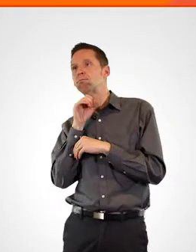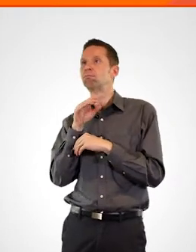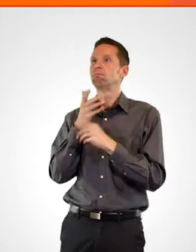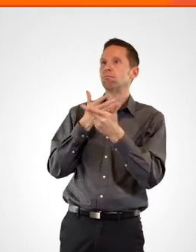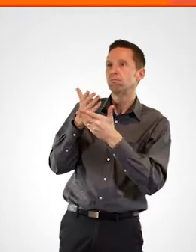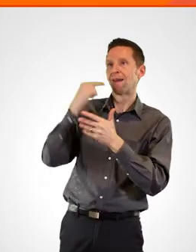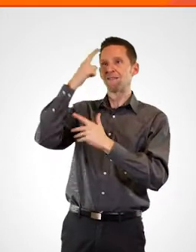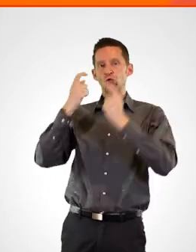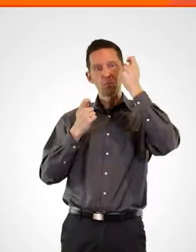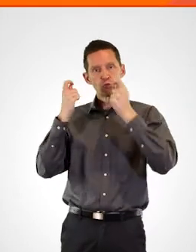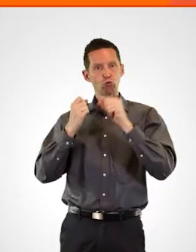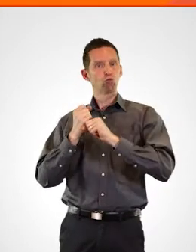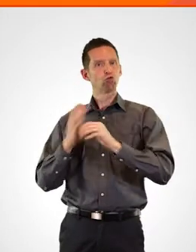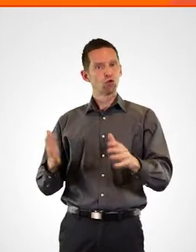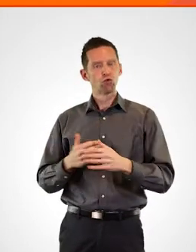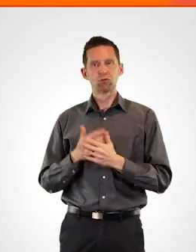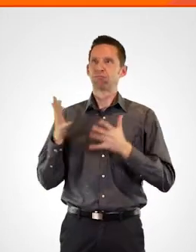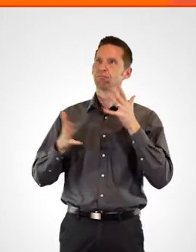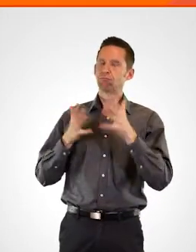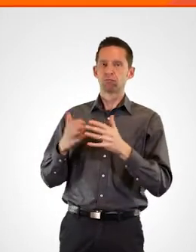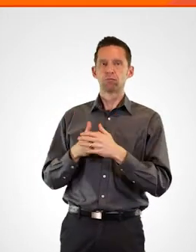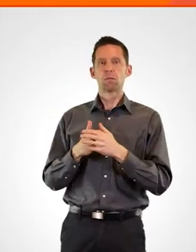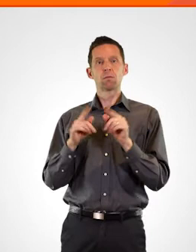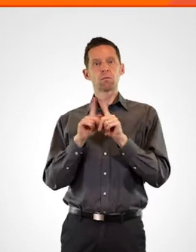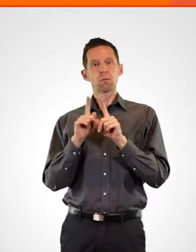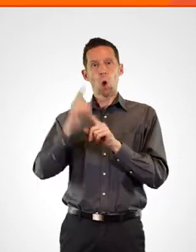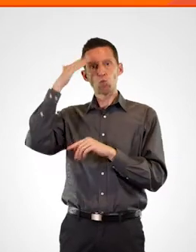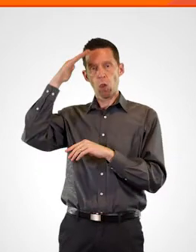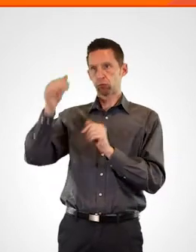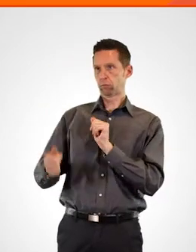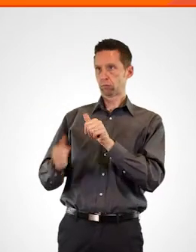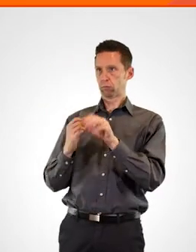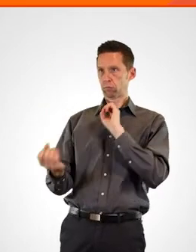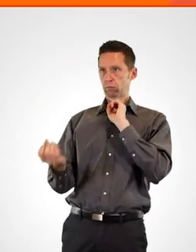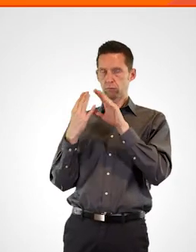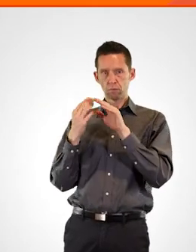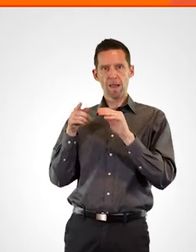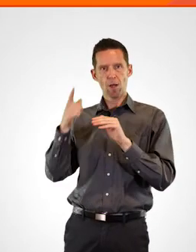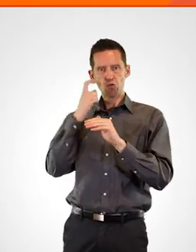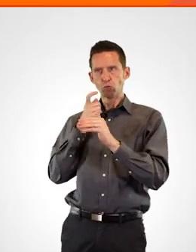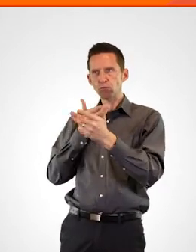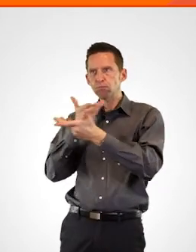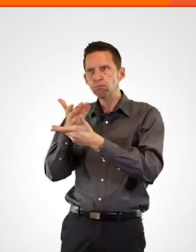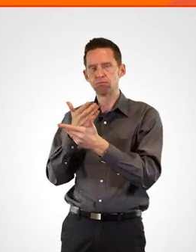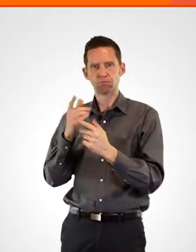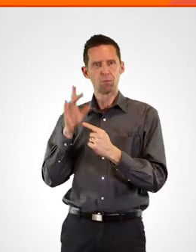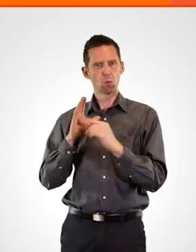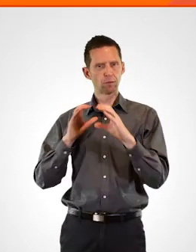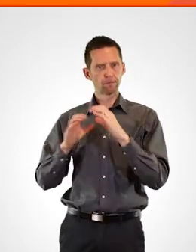facial expressions and gestures and adults return the serve, responding in a very directed, meaningful way.